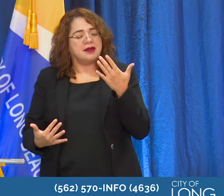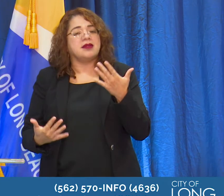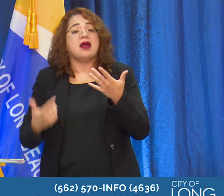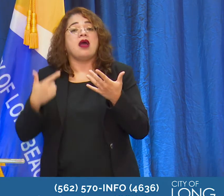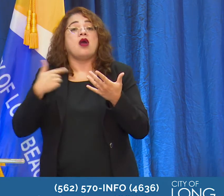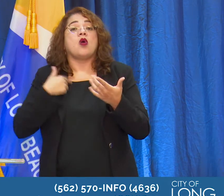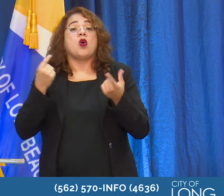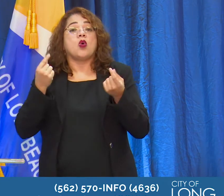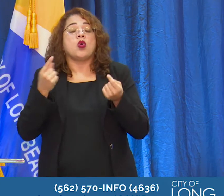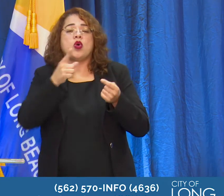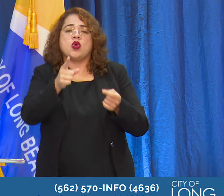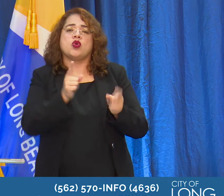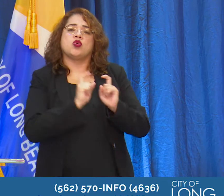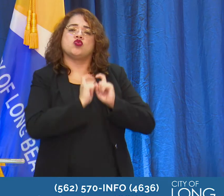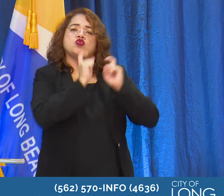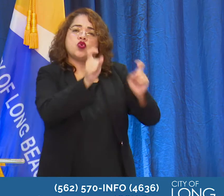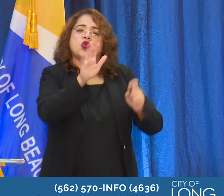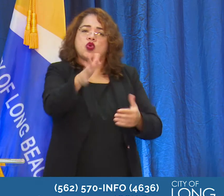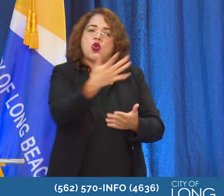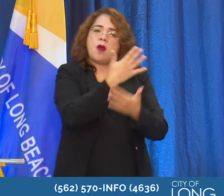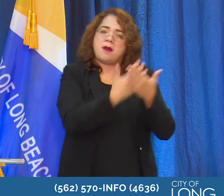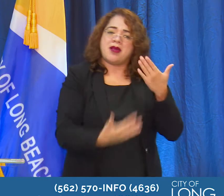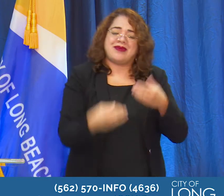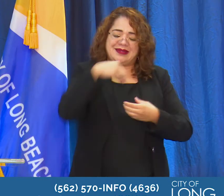COVID-19 may have special antibodies in their